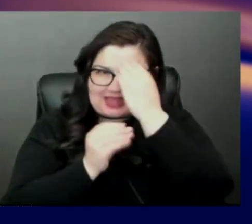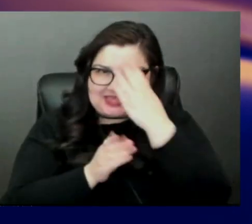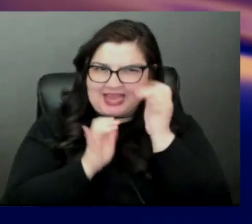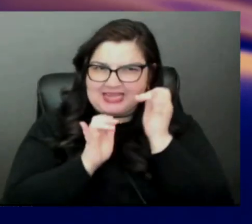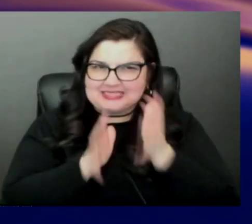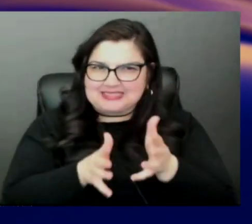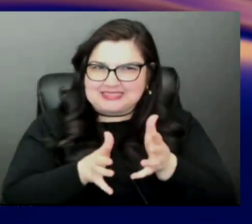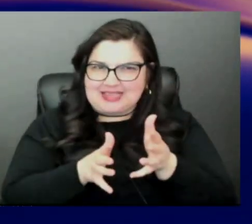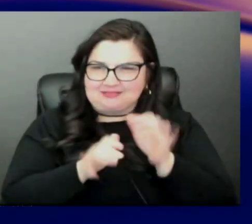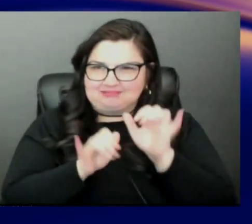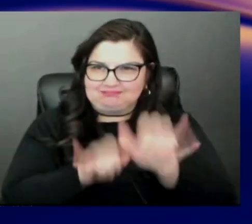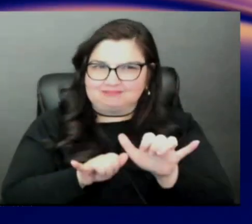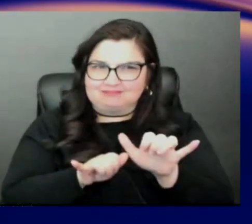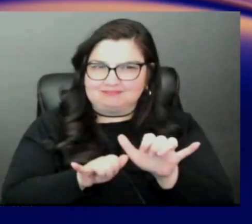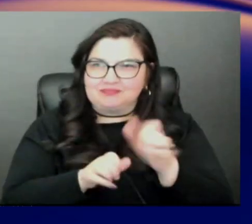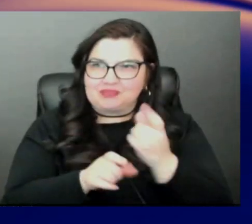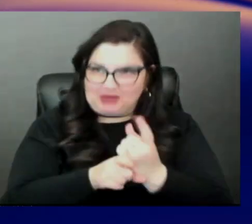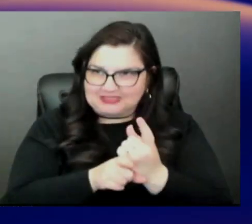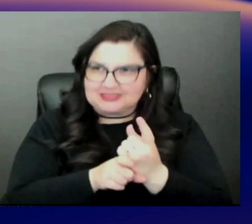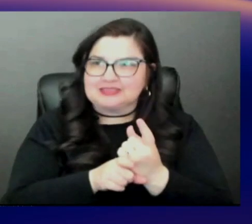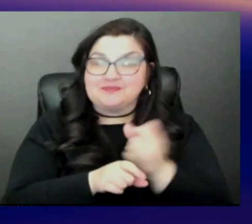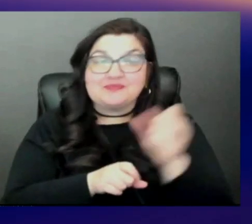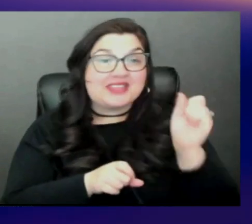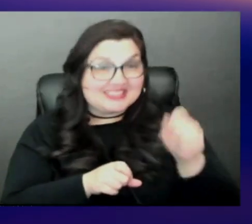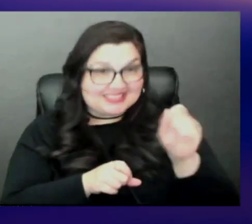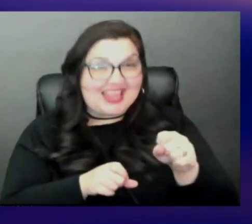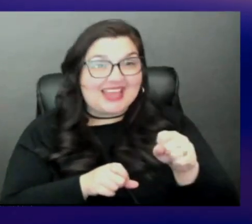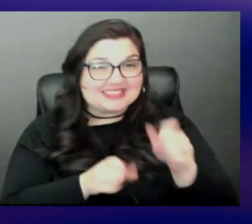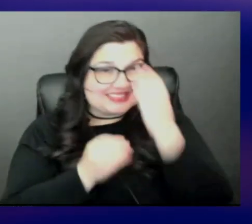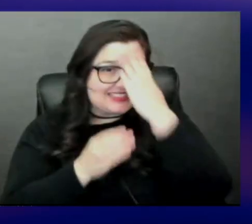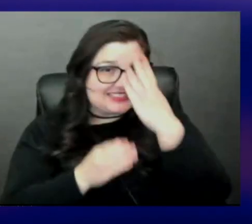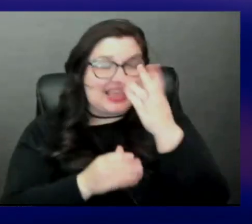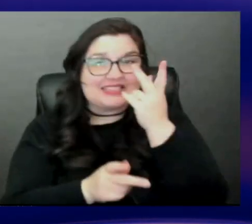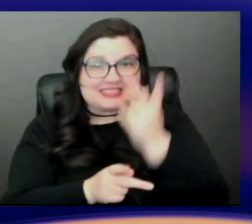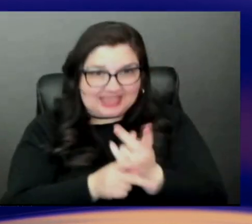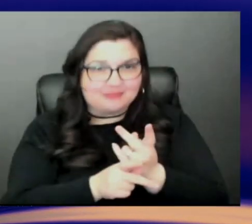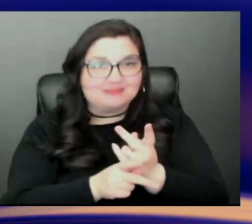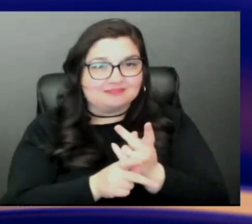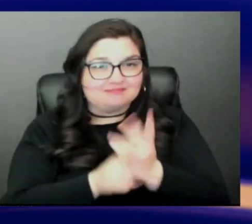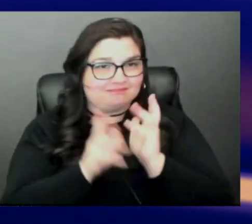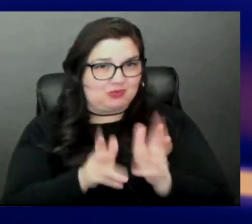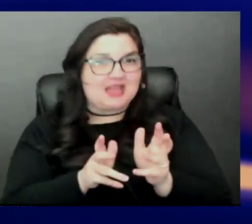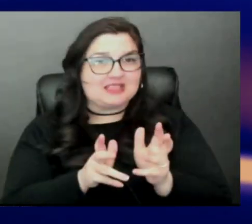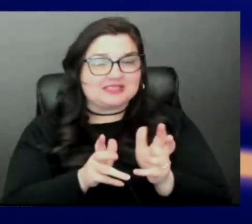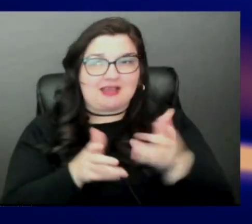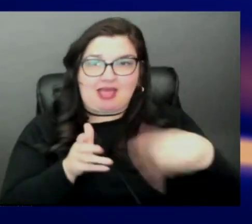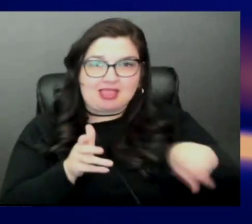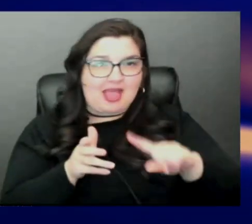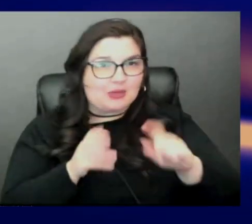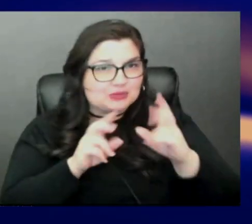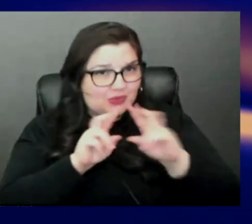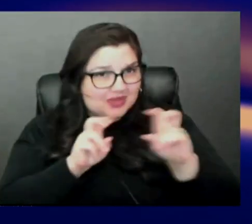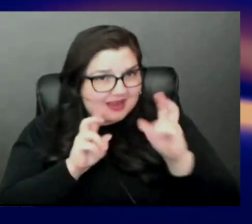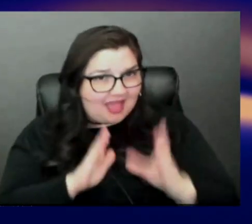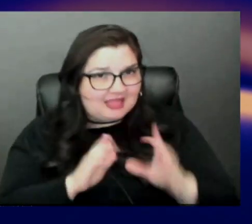That's right. So data is kept at rest. So this enables you as a developer or an analyst working with your data to sort of just think about